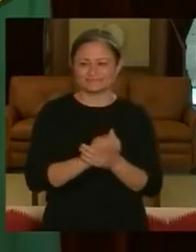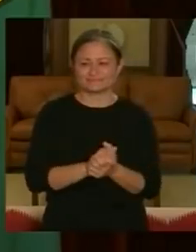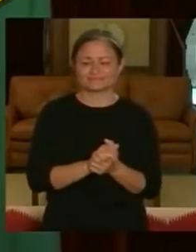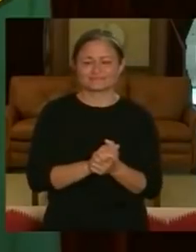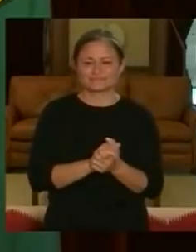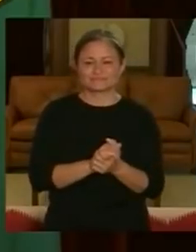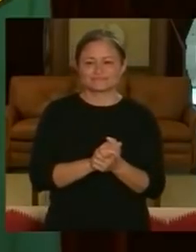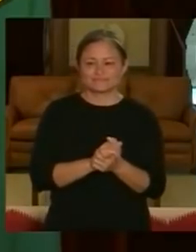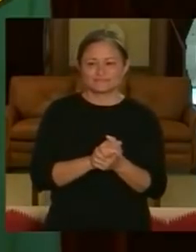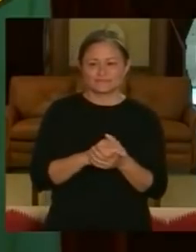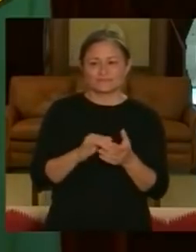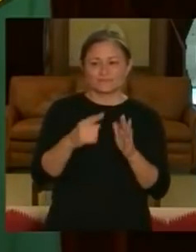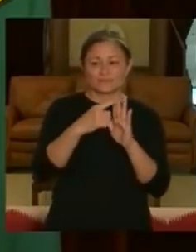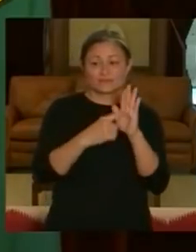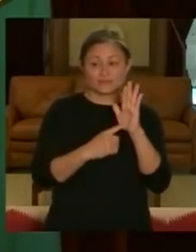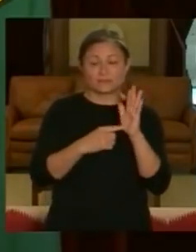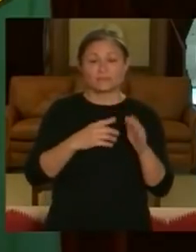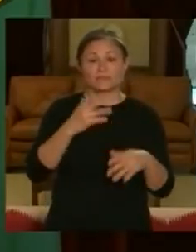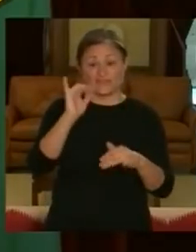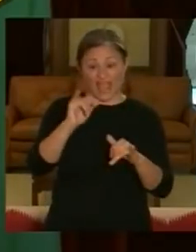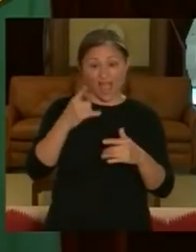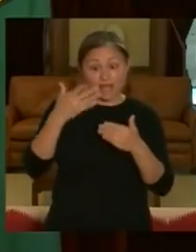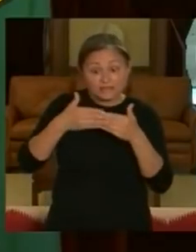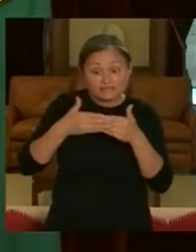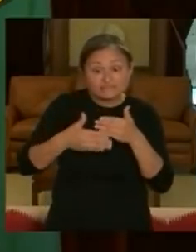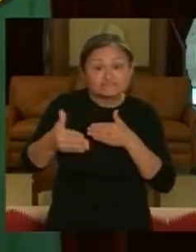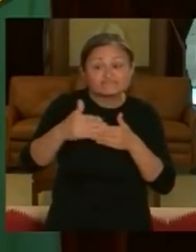IT'S THE ONLY WEAPON AGAINST THIS VEERS PROVING IT COULD